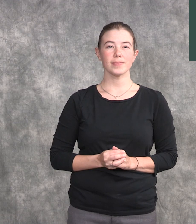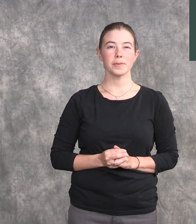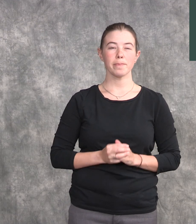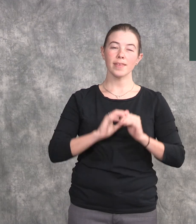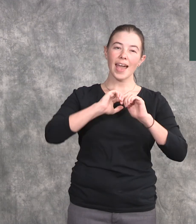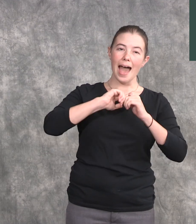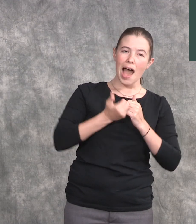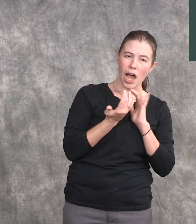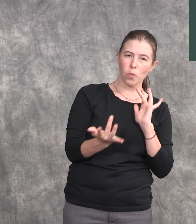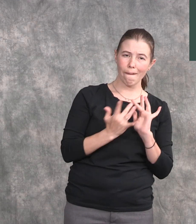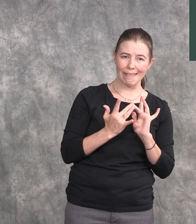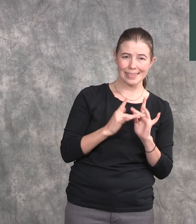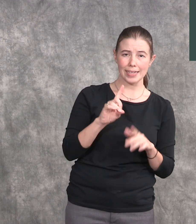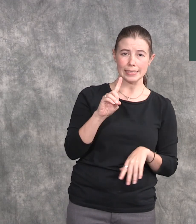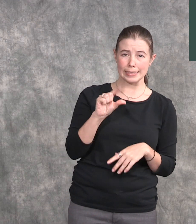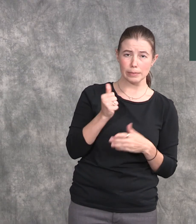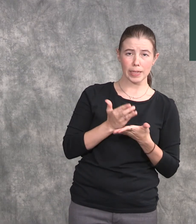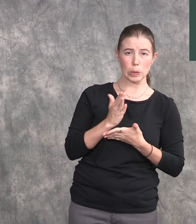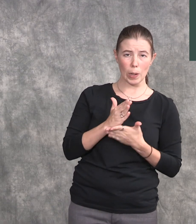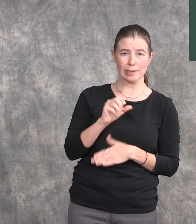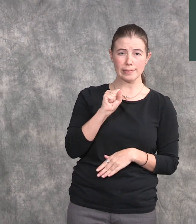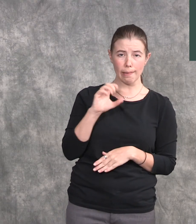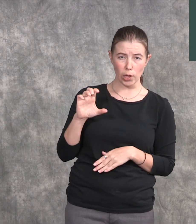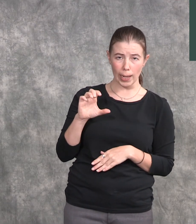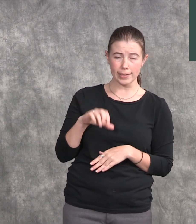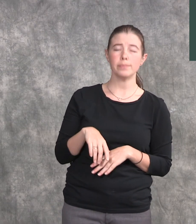How to contact Disability Rights South Carolina--